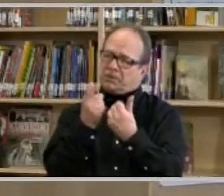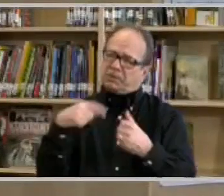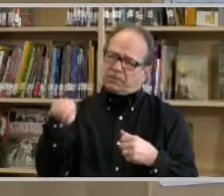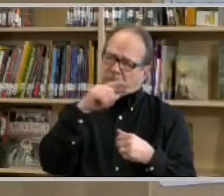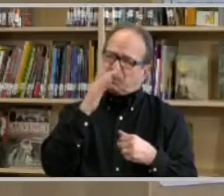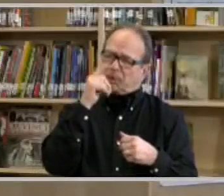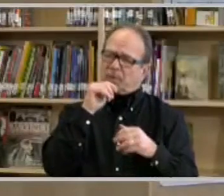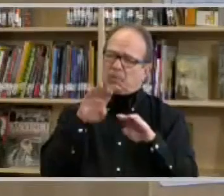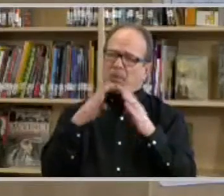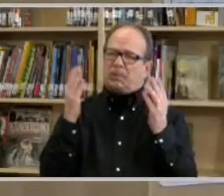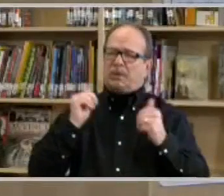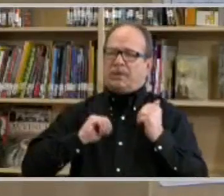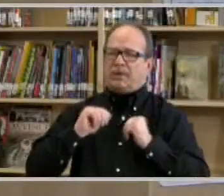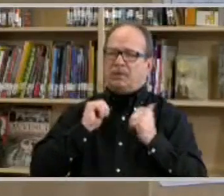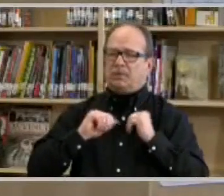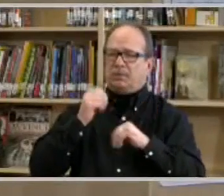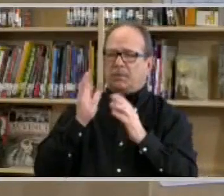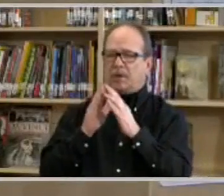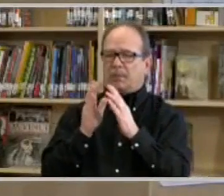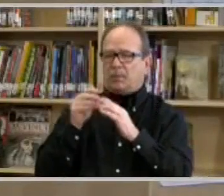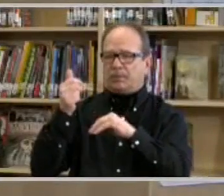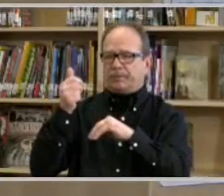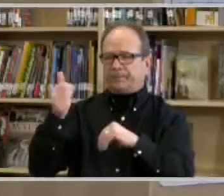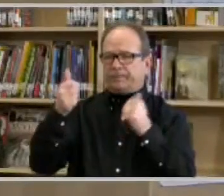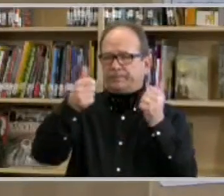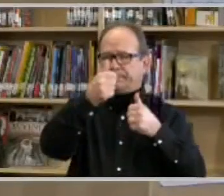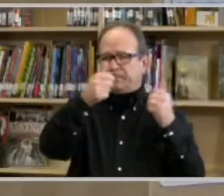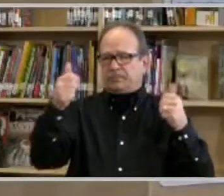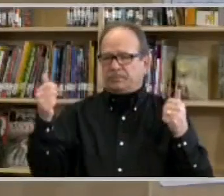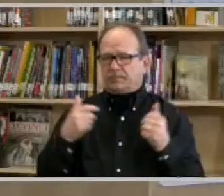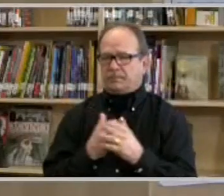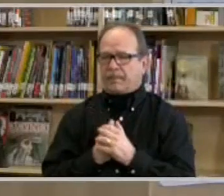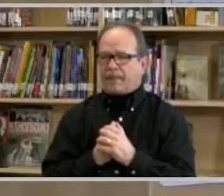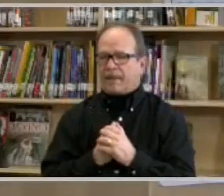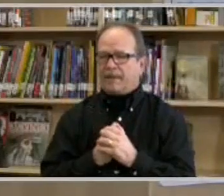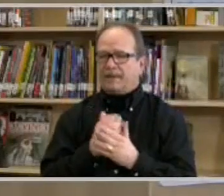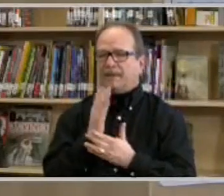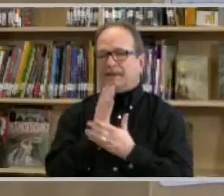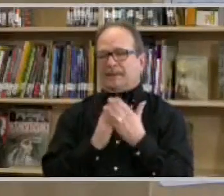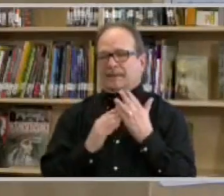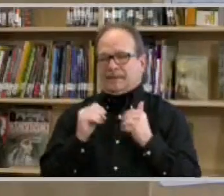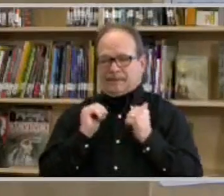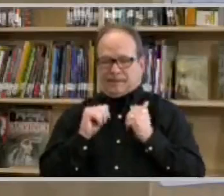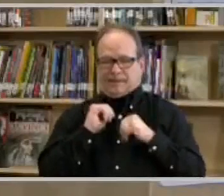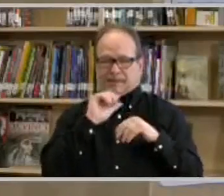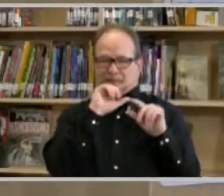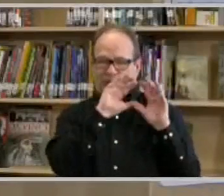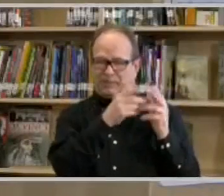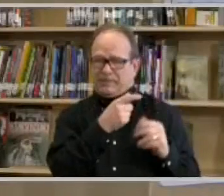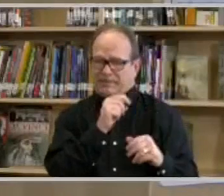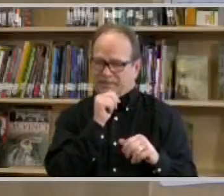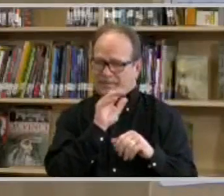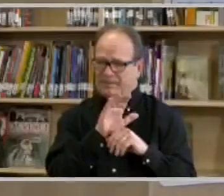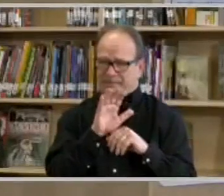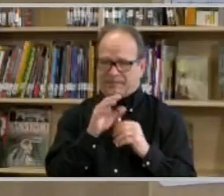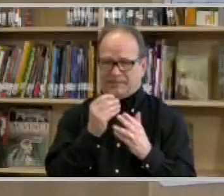HAVE PLAZAS THAT TBOA INTO THEM. I WOULD CHALLENGE TAT WE OPEN THOSE. AND SOME OF THE THEATERS ARE NOT